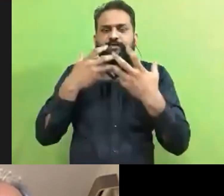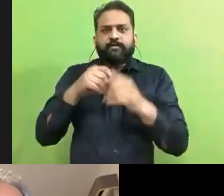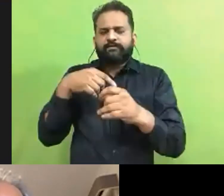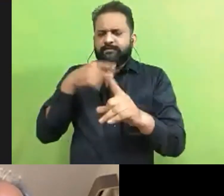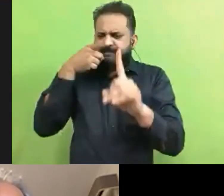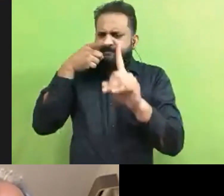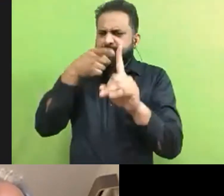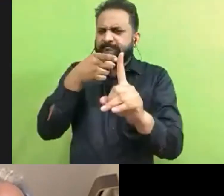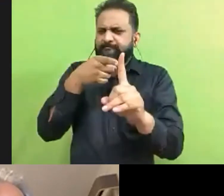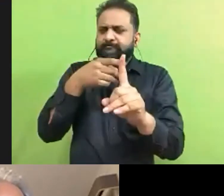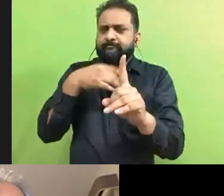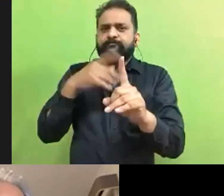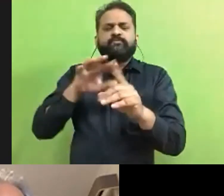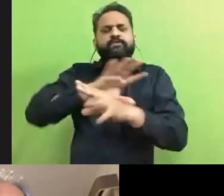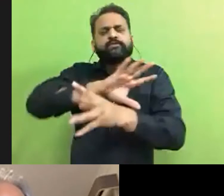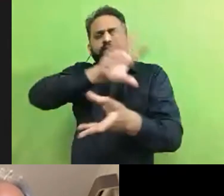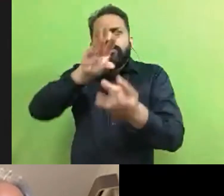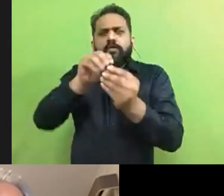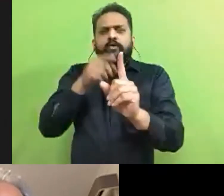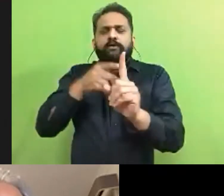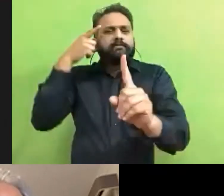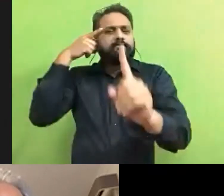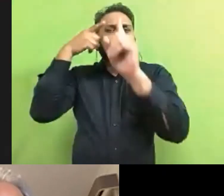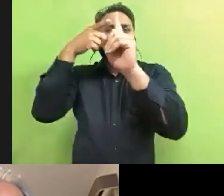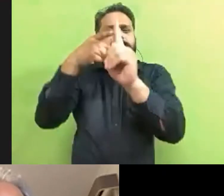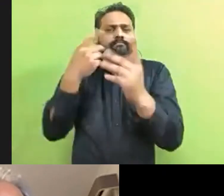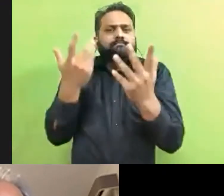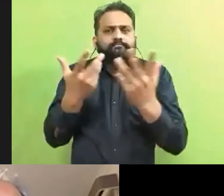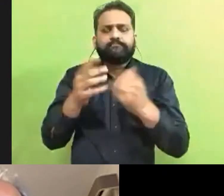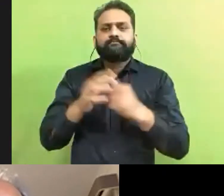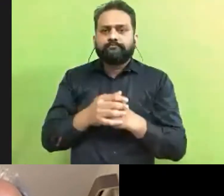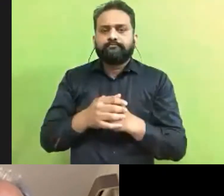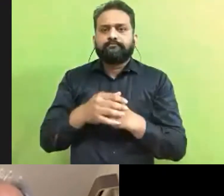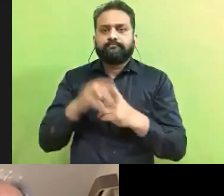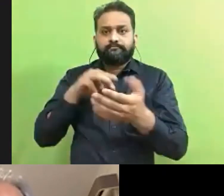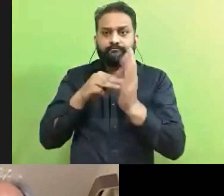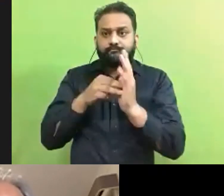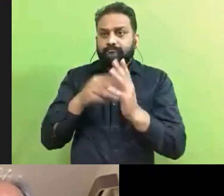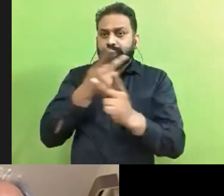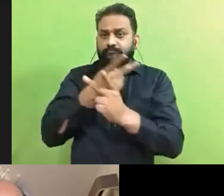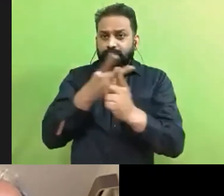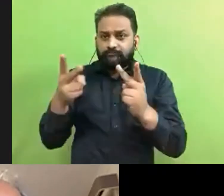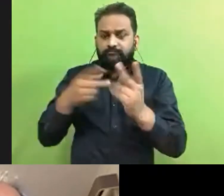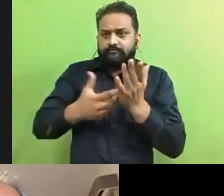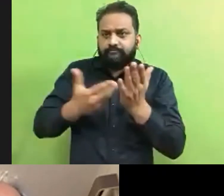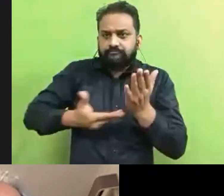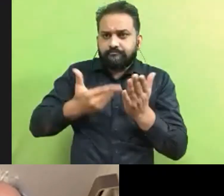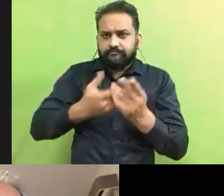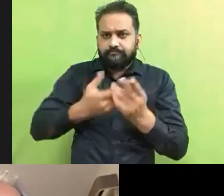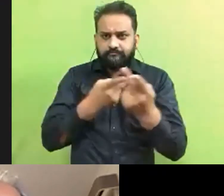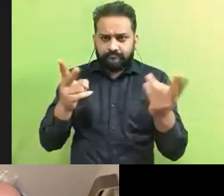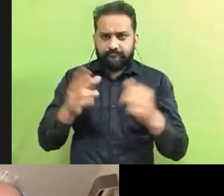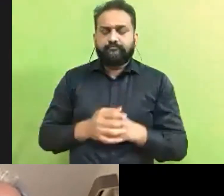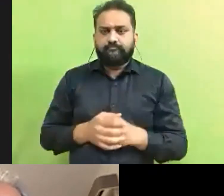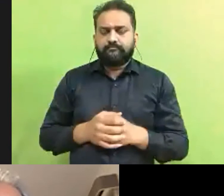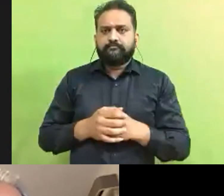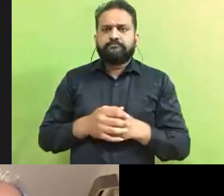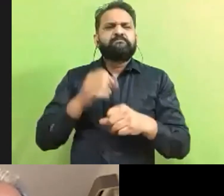whole purpose of this program the pre-moot and all these trainings generally all these trainings are